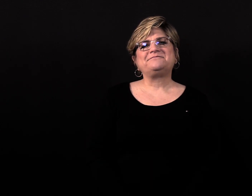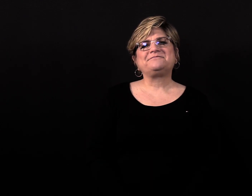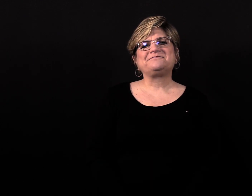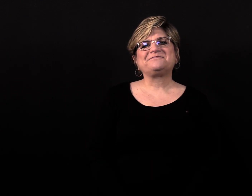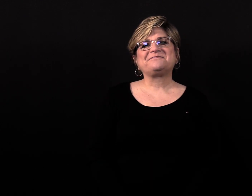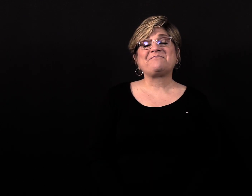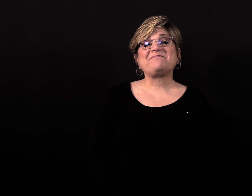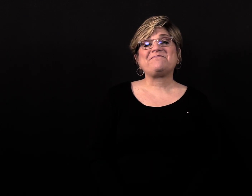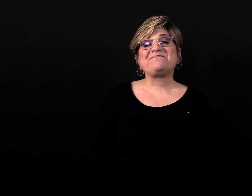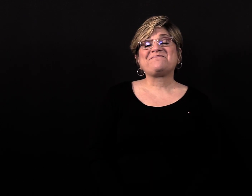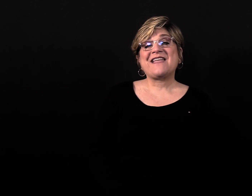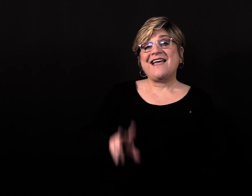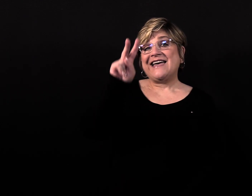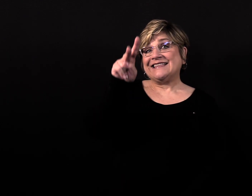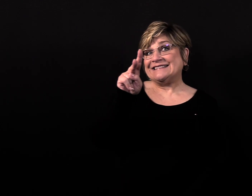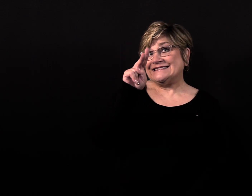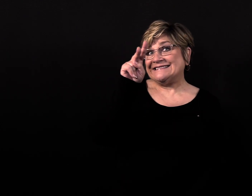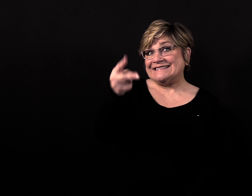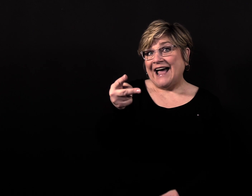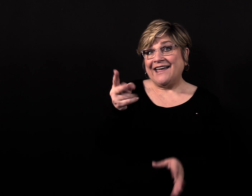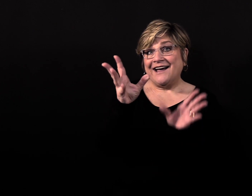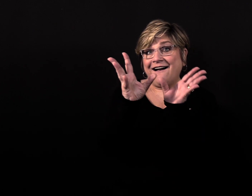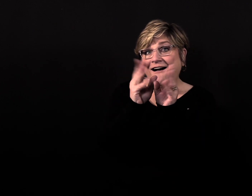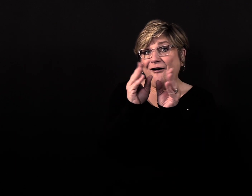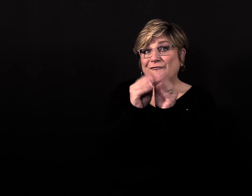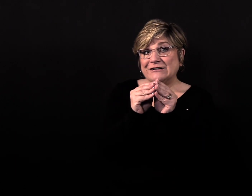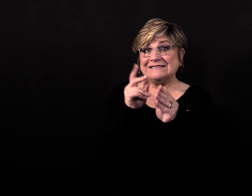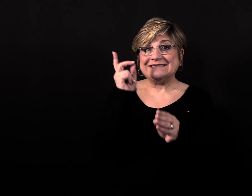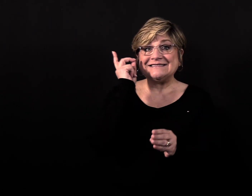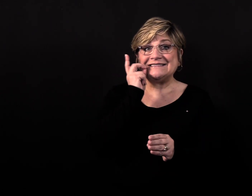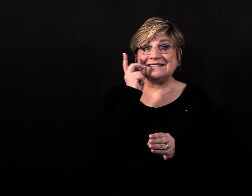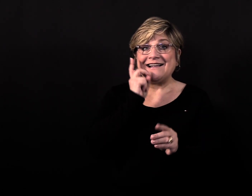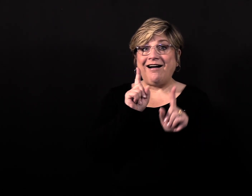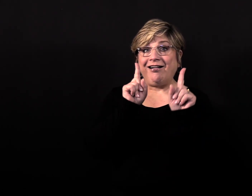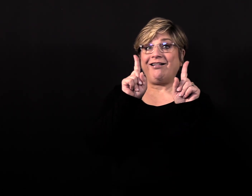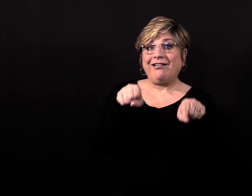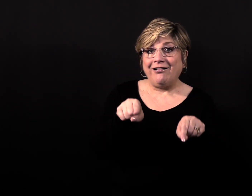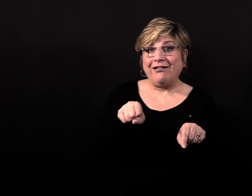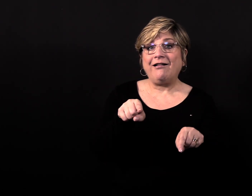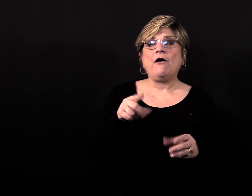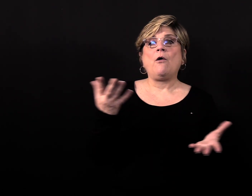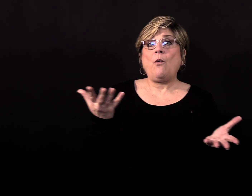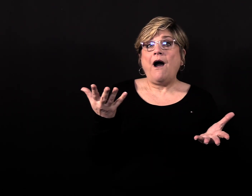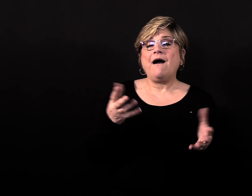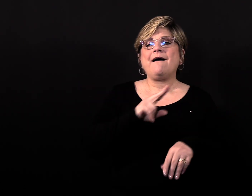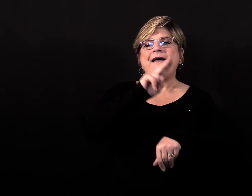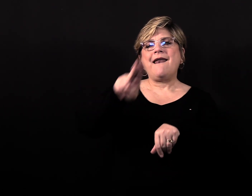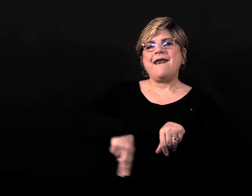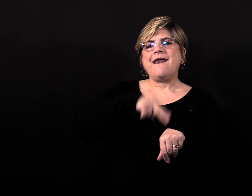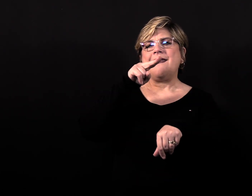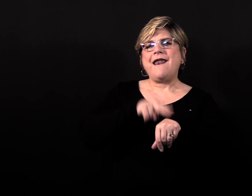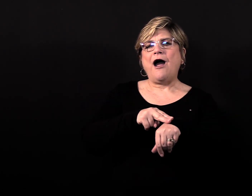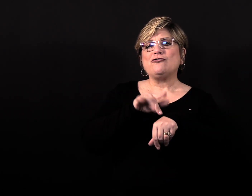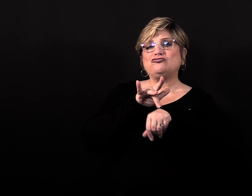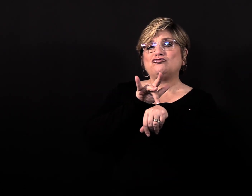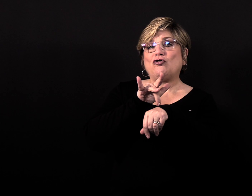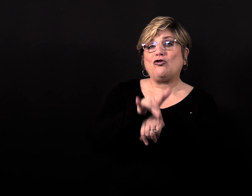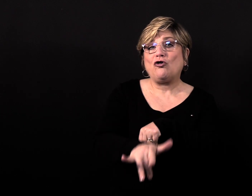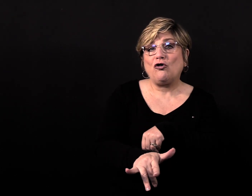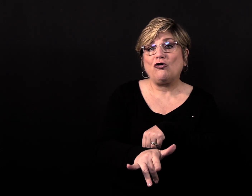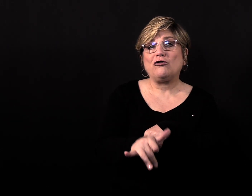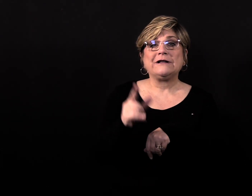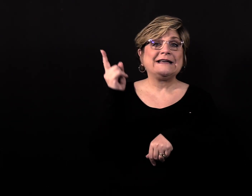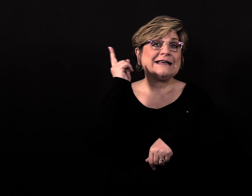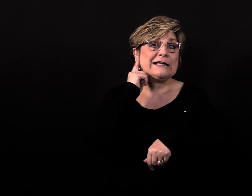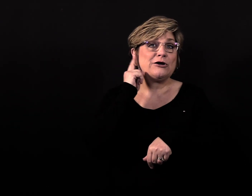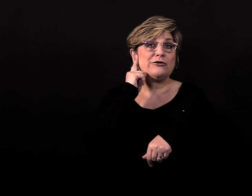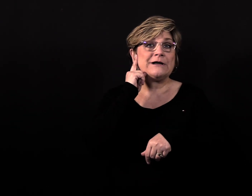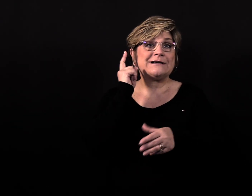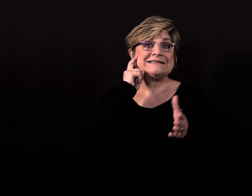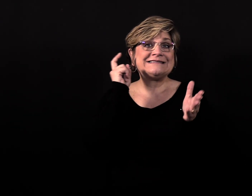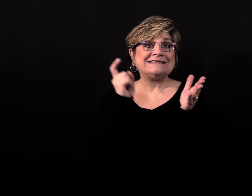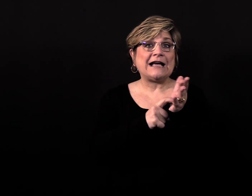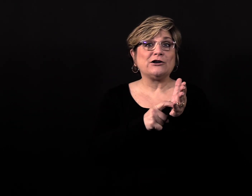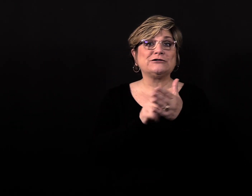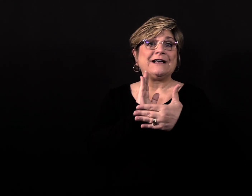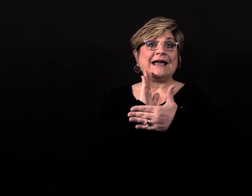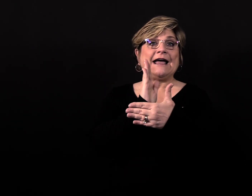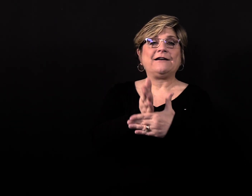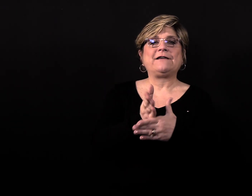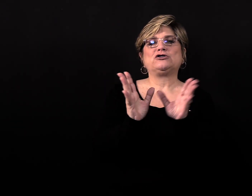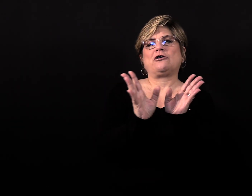The second conference Danelle attended was the National Early Hearing Detection and Intervention